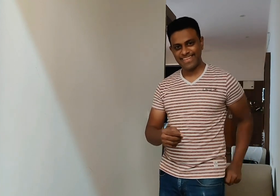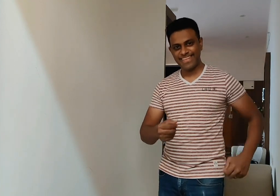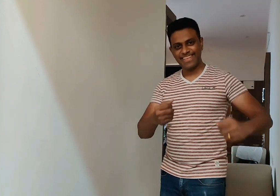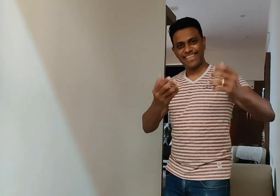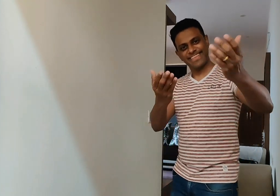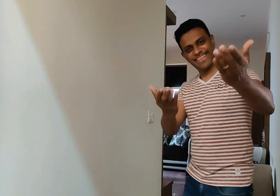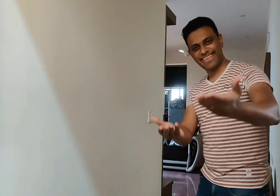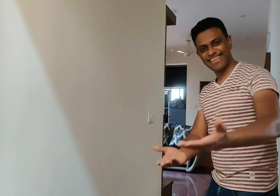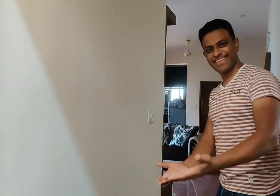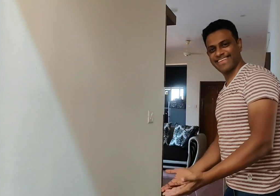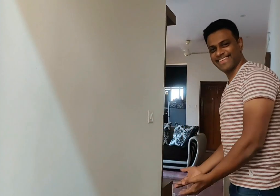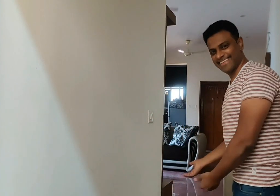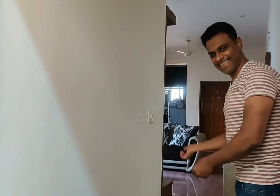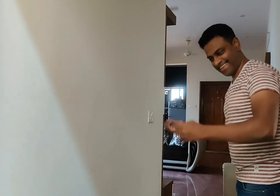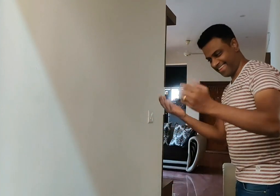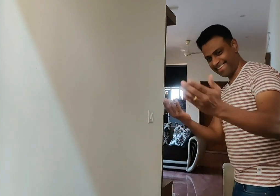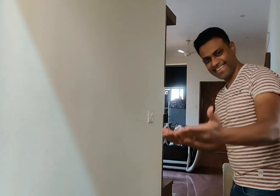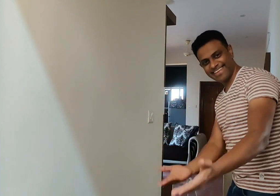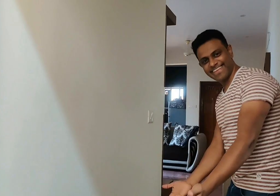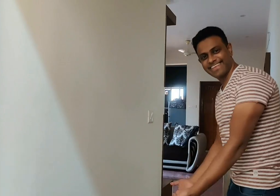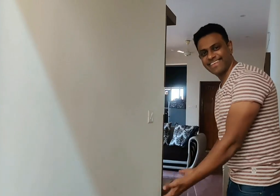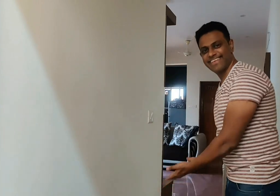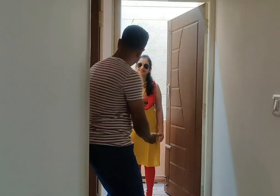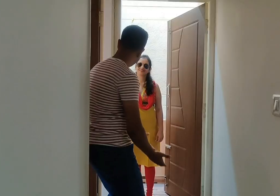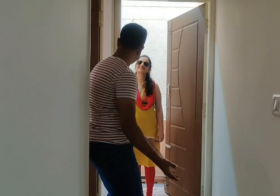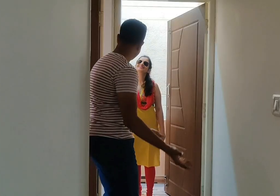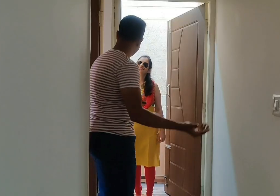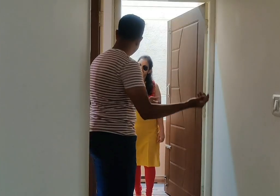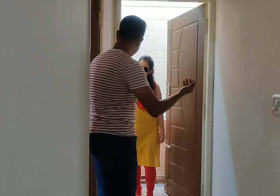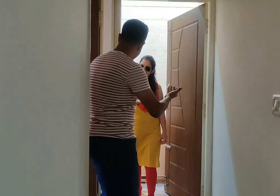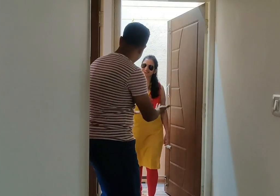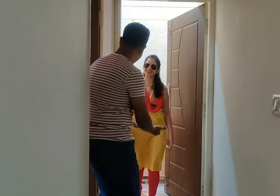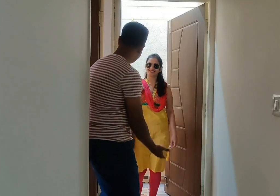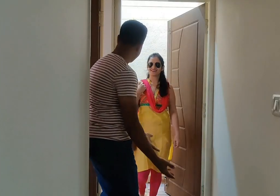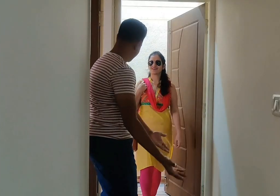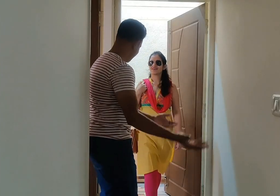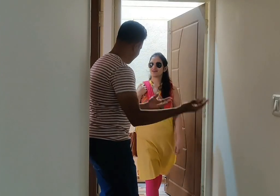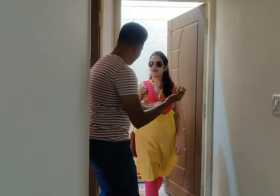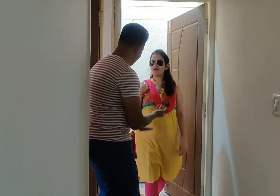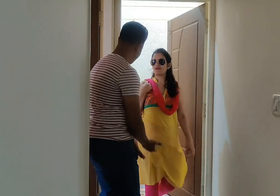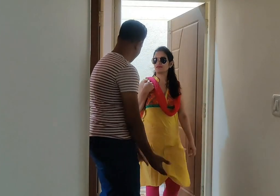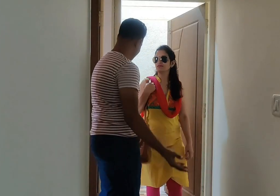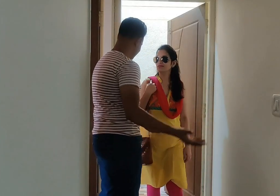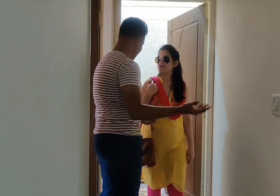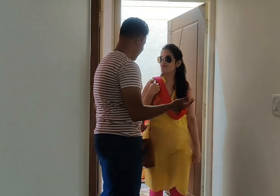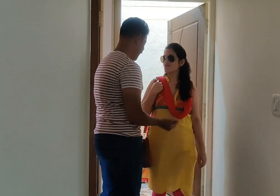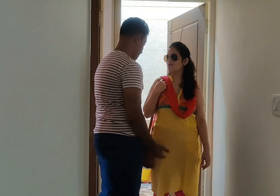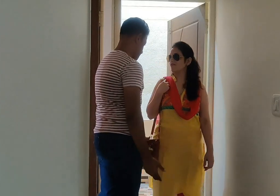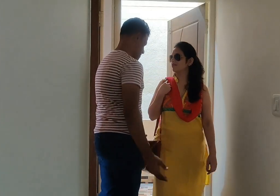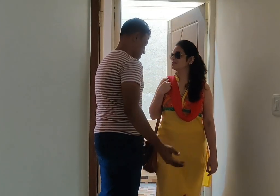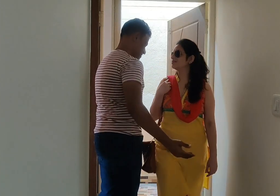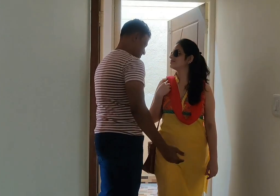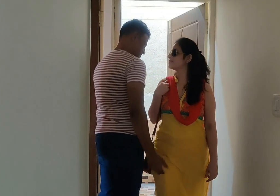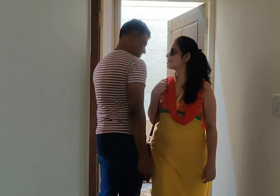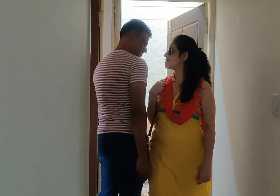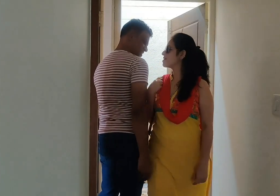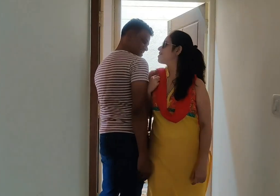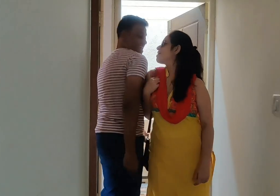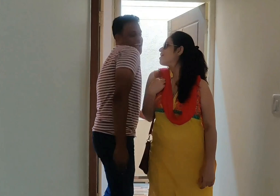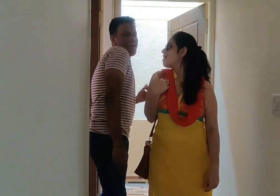Welcome...Welcome....Welcome....